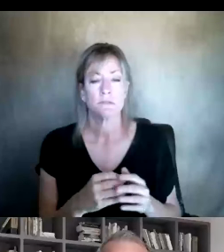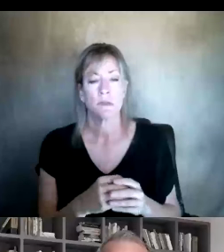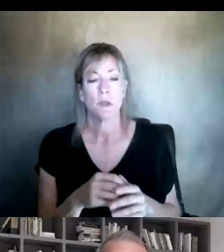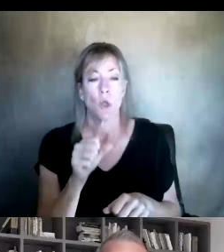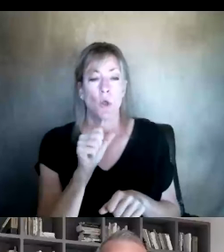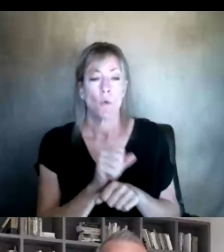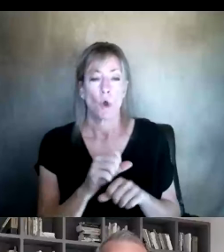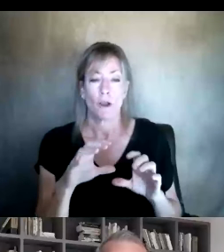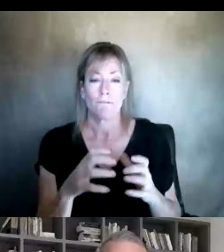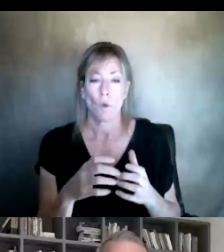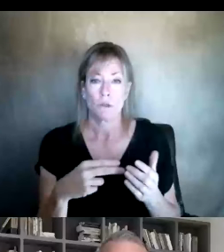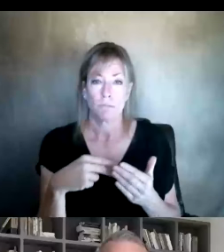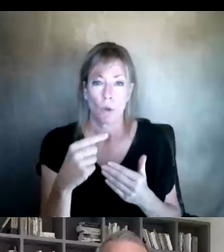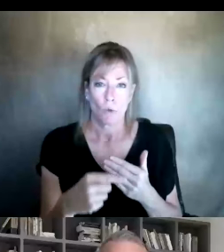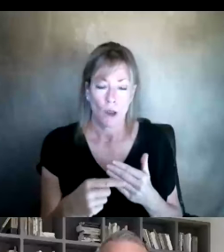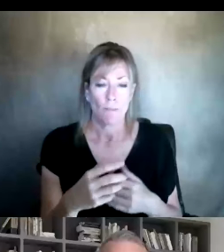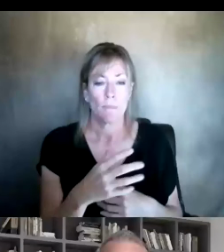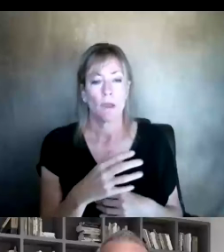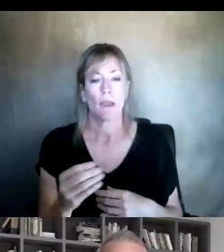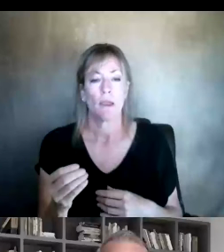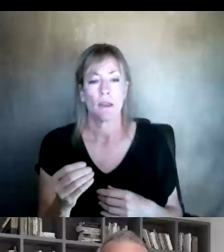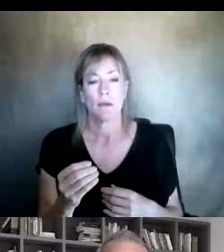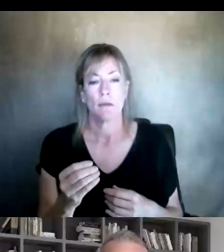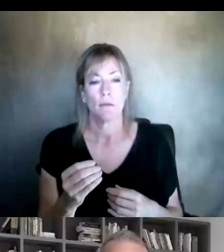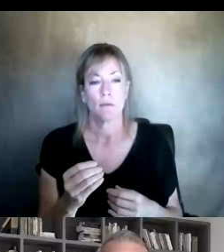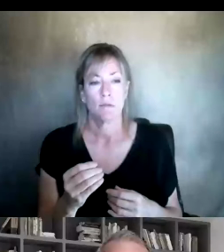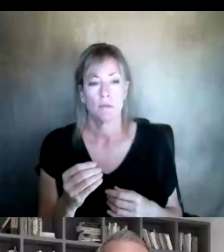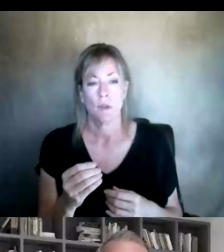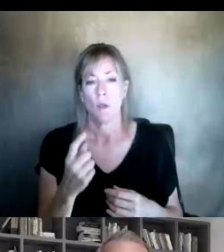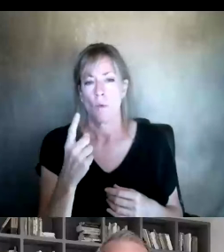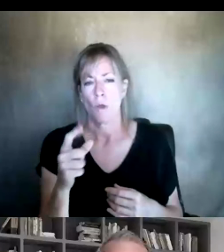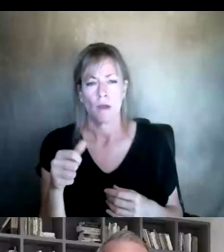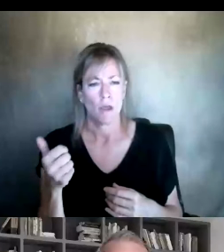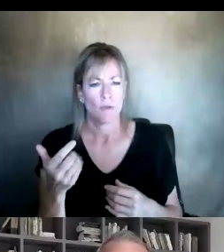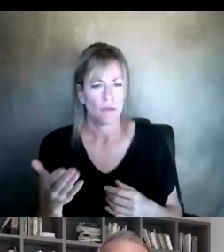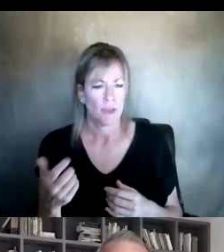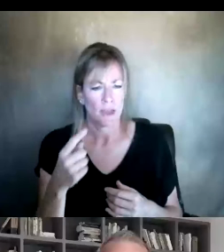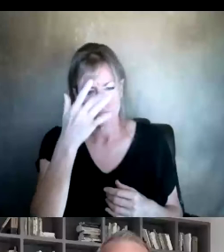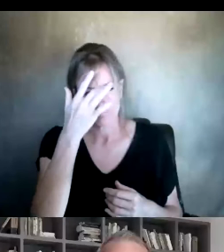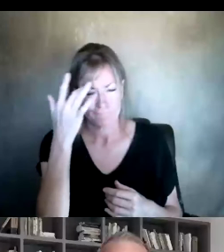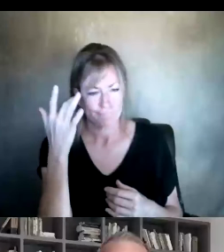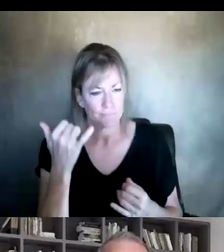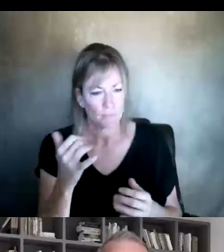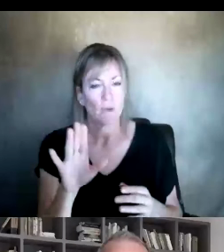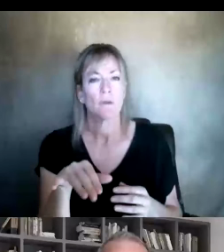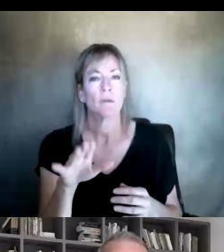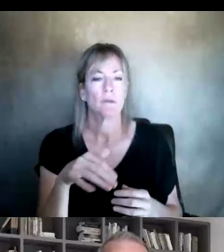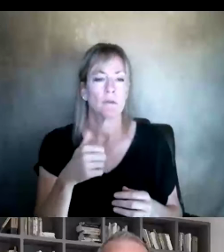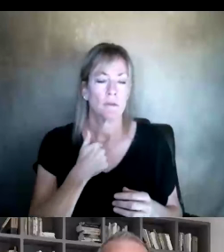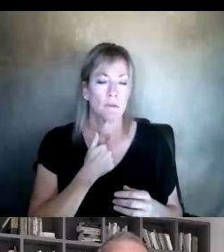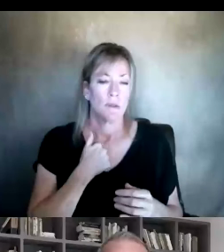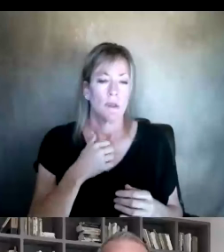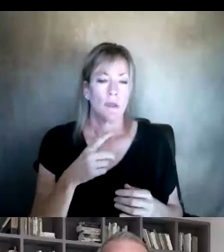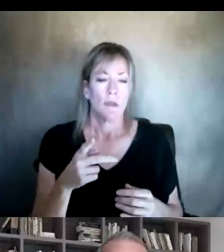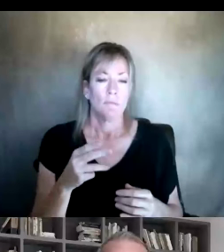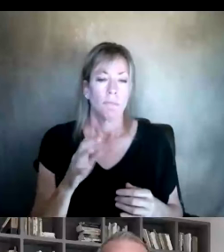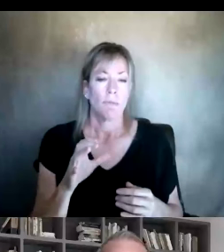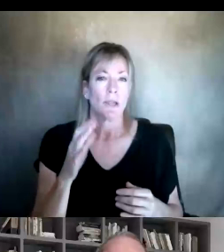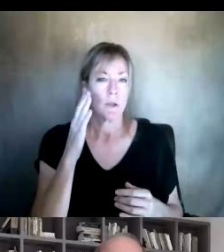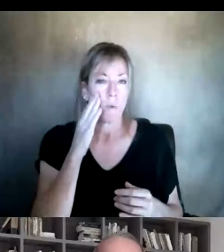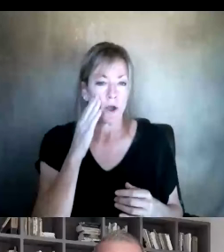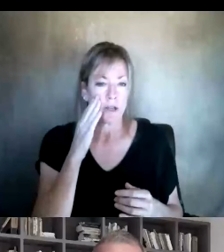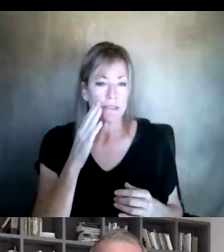PROGRAM AND PUBLIC AWARENESS CAMPAIGN HIGHLIGHTING